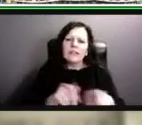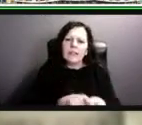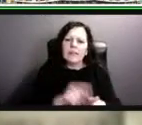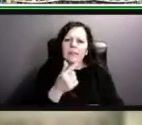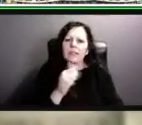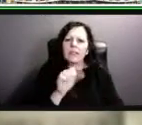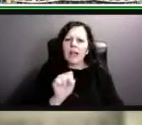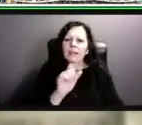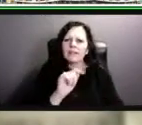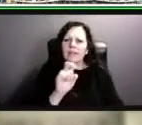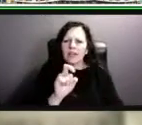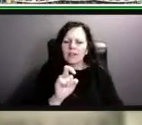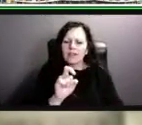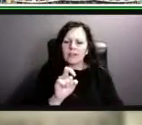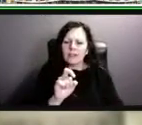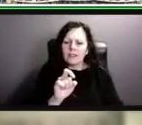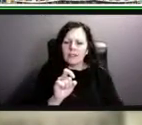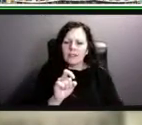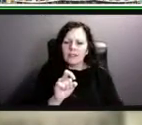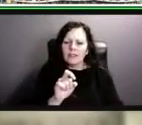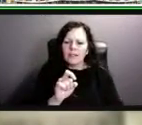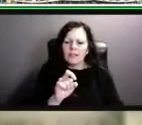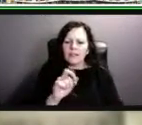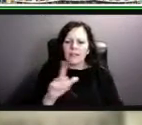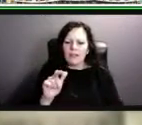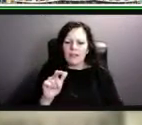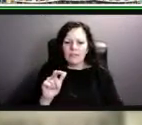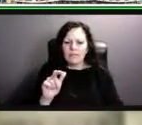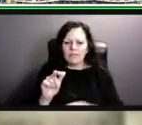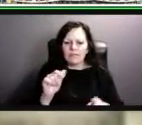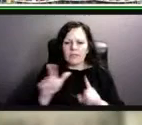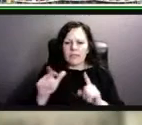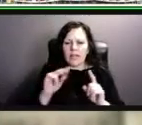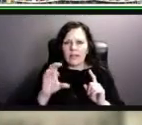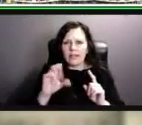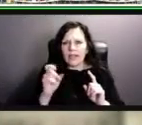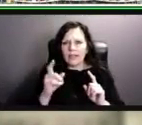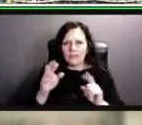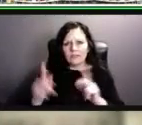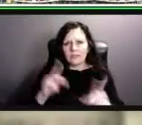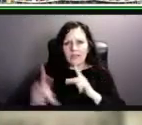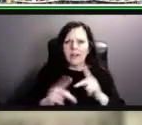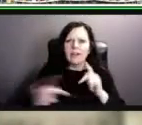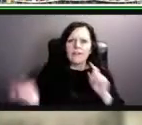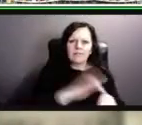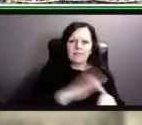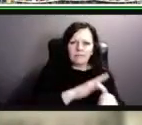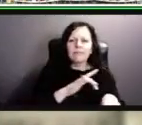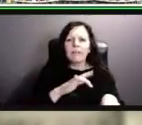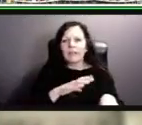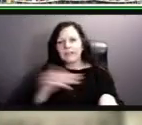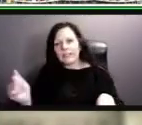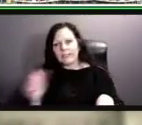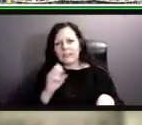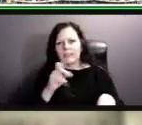THE ONLY QUESTION WOULD BE KIND